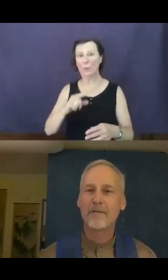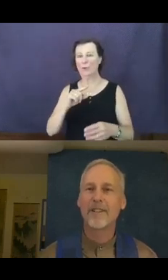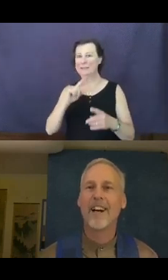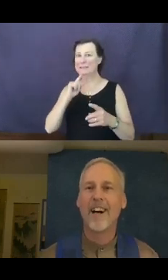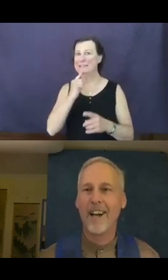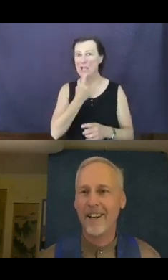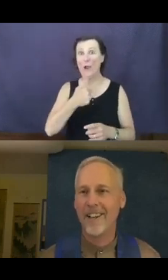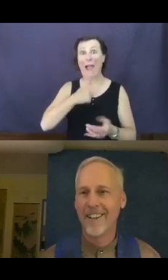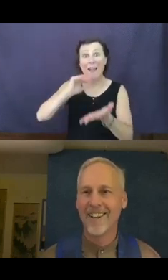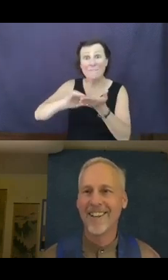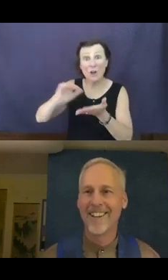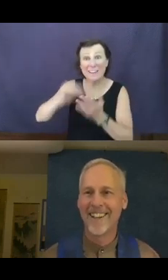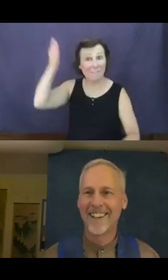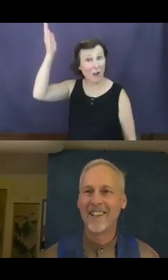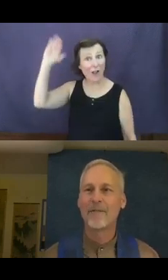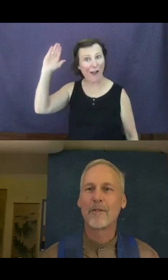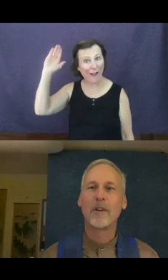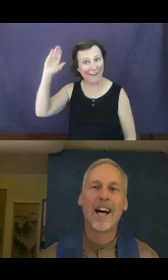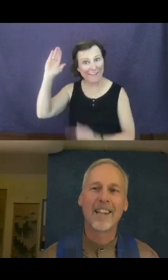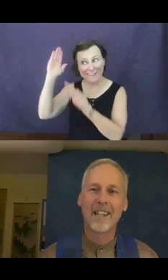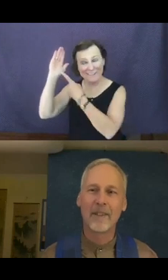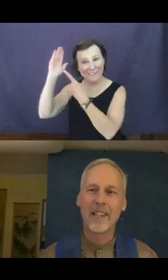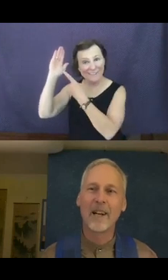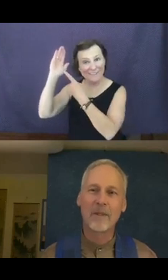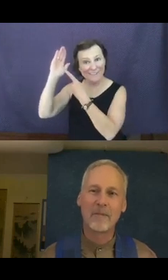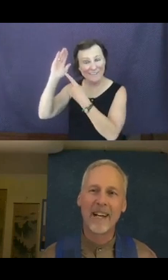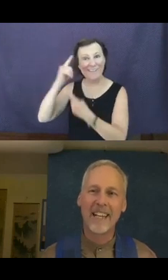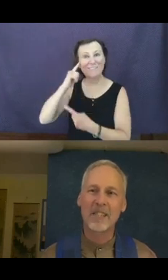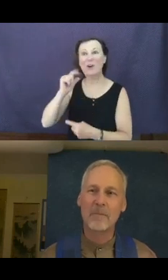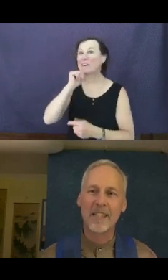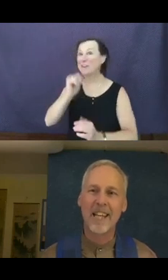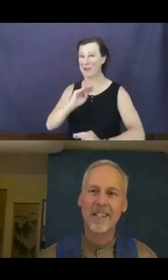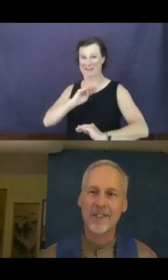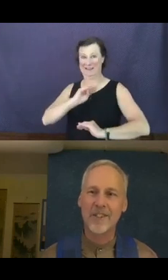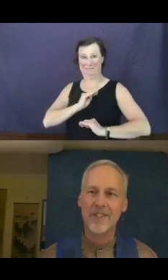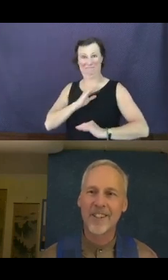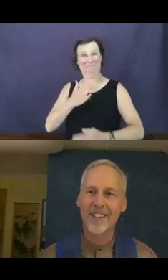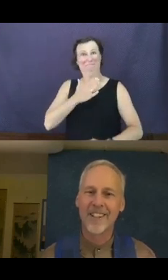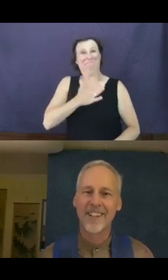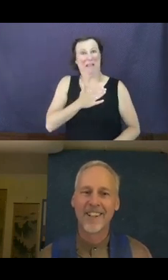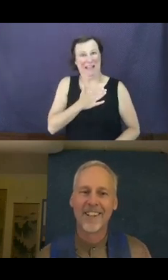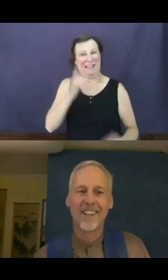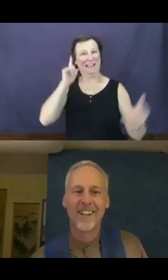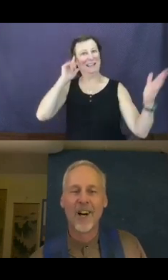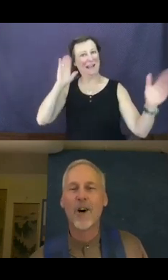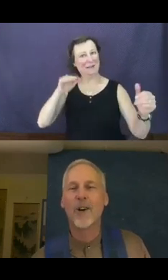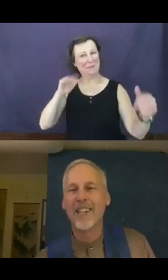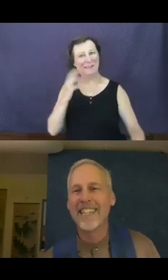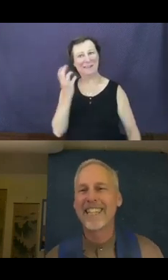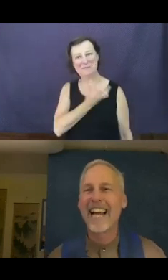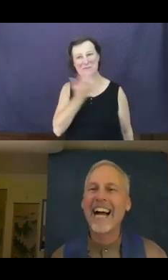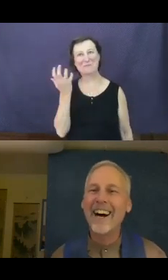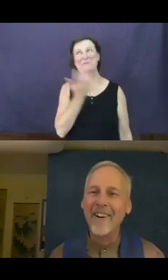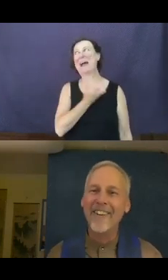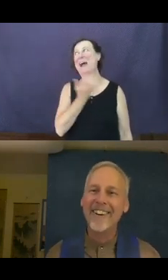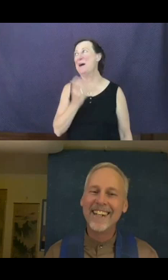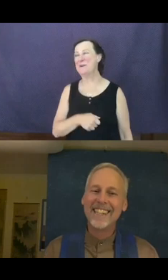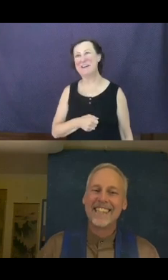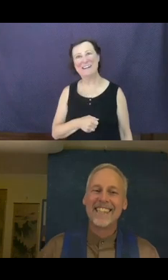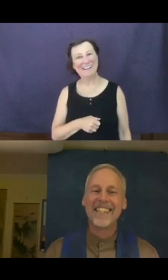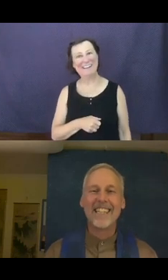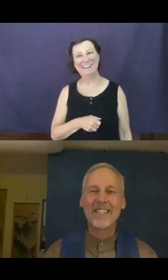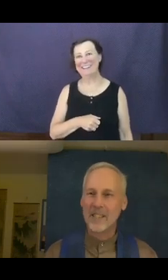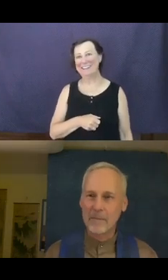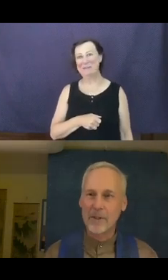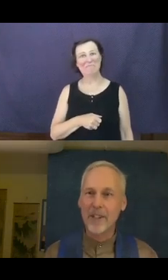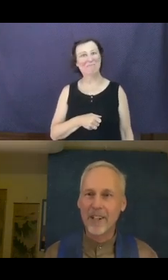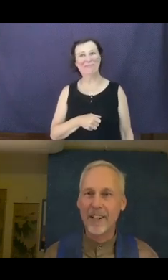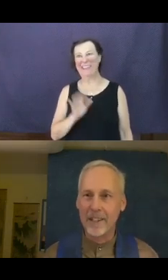God for not living up to my expectations. Holy cow! It's absurd,